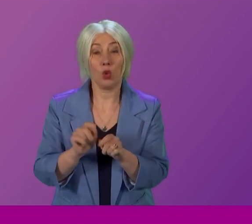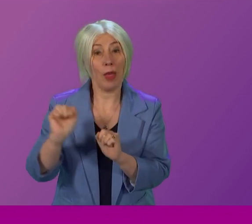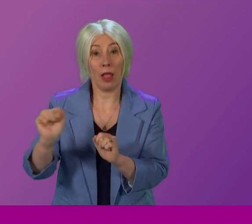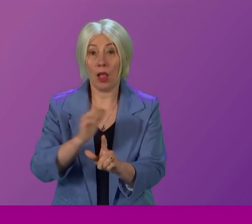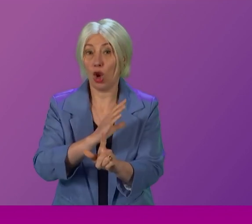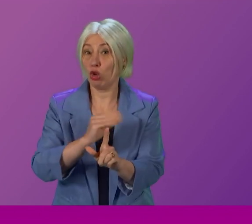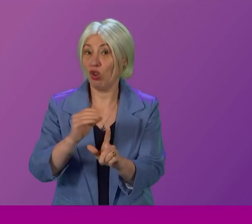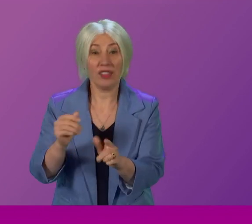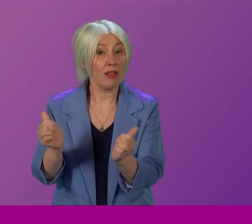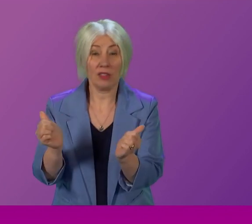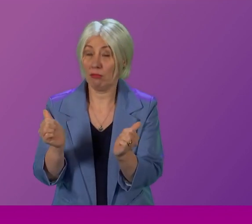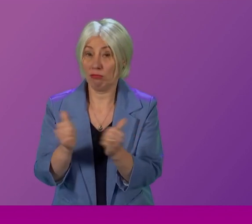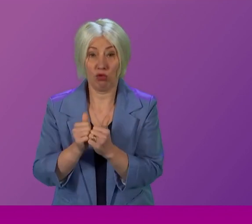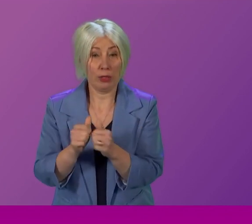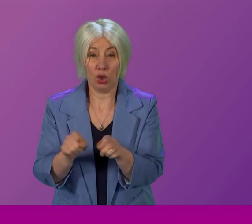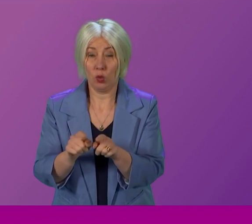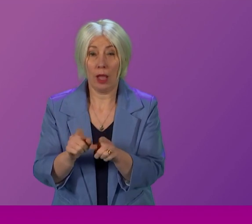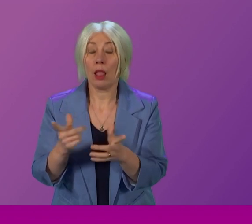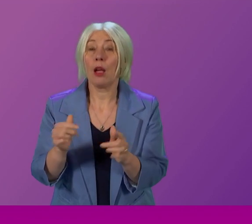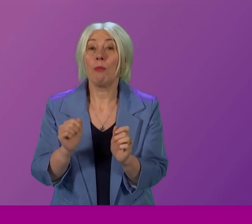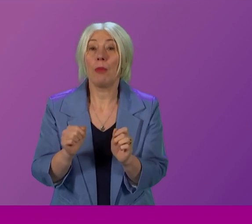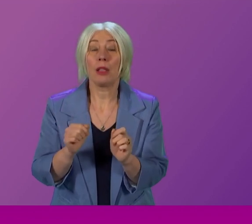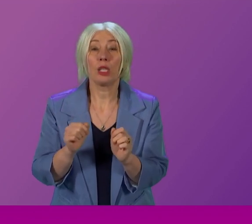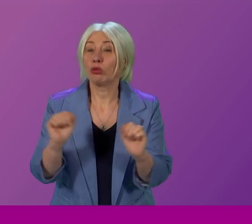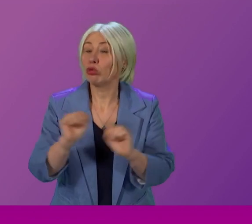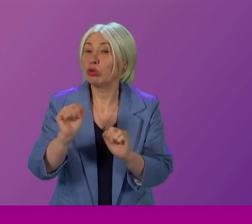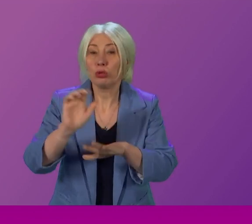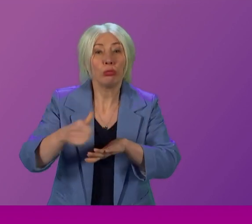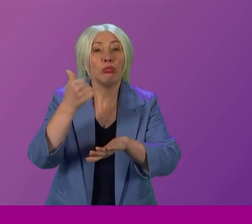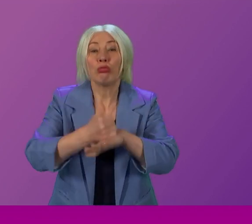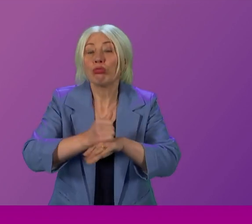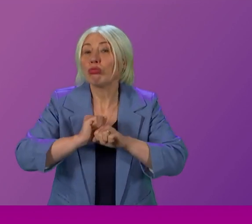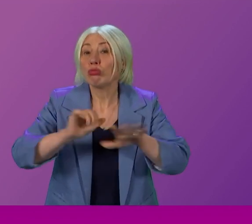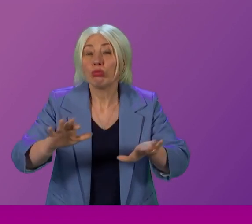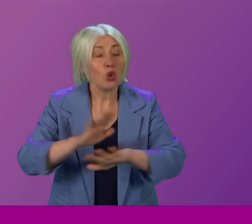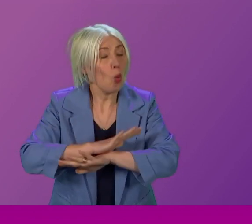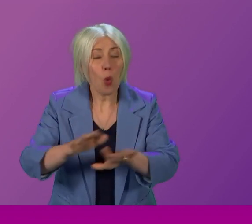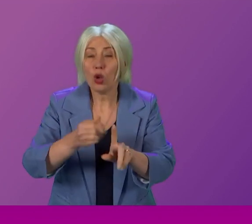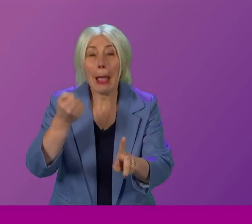Ross’s party, is not yet in force. It would not have the impact that Douglas Ross says it would,